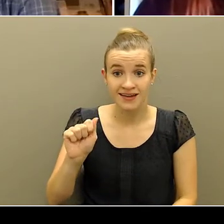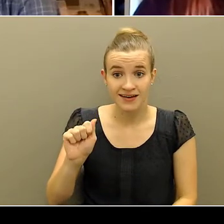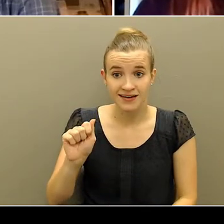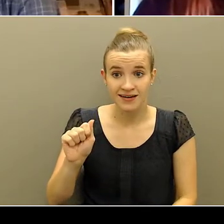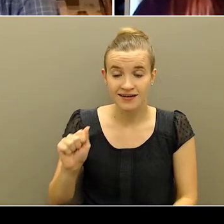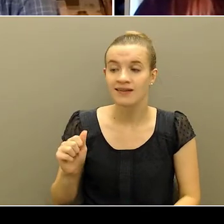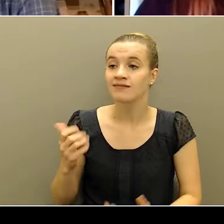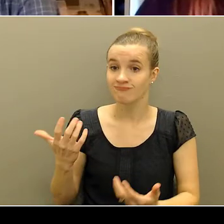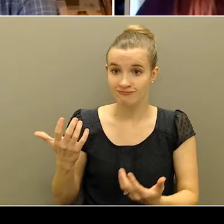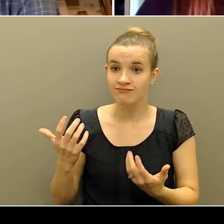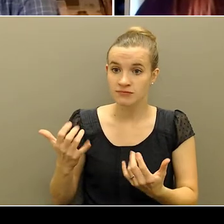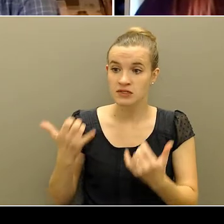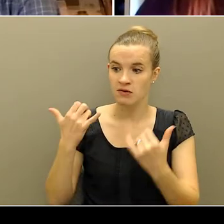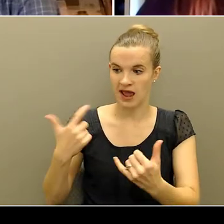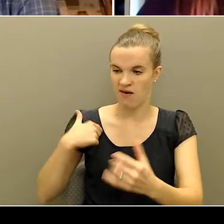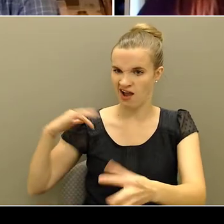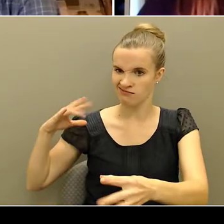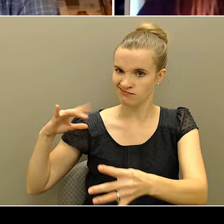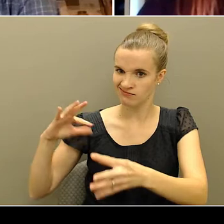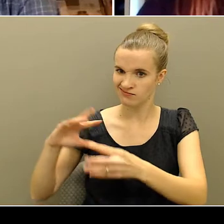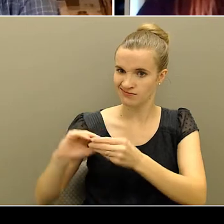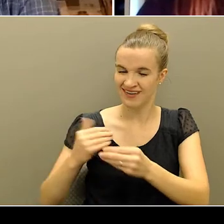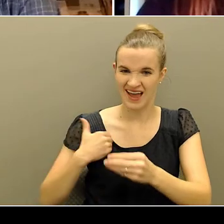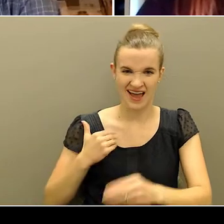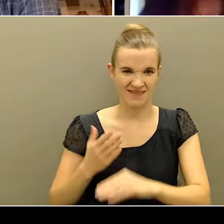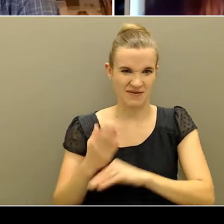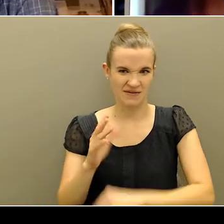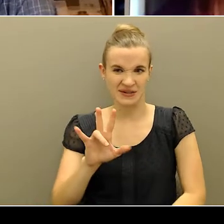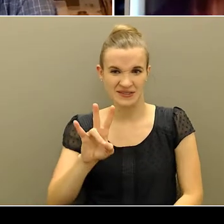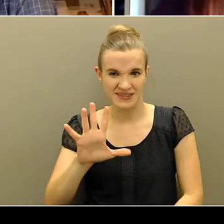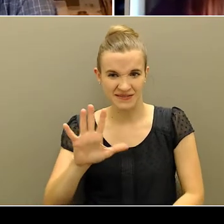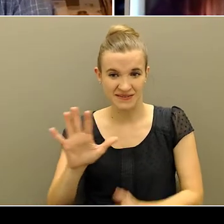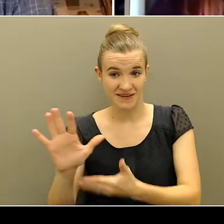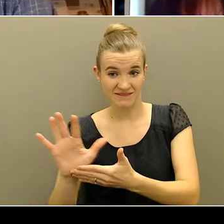and of places that I've traveled to and a couple of videos with really good tips Erik: Well, and I think you you mentioned earlier, you do invite people